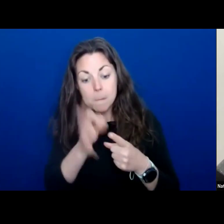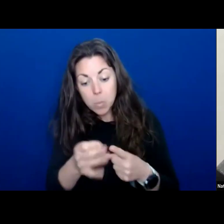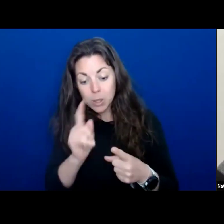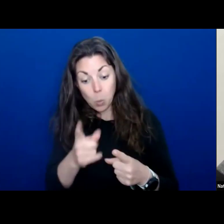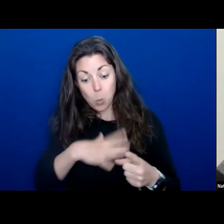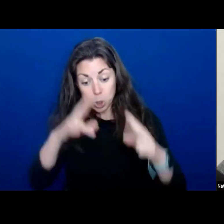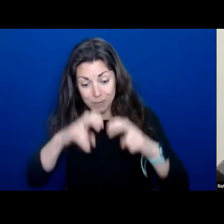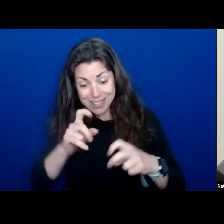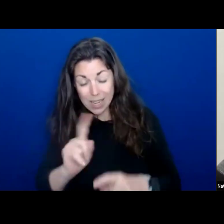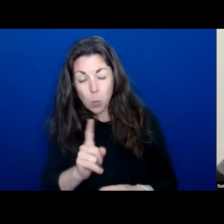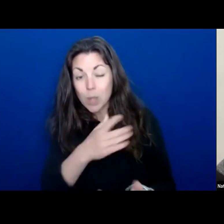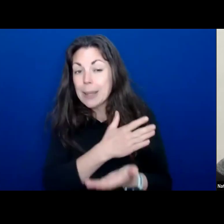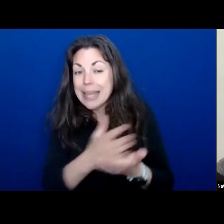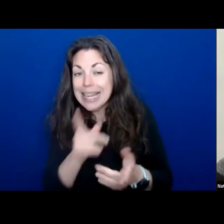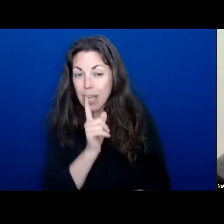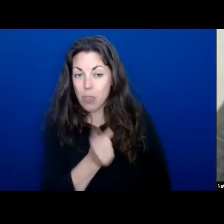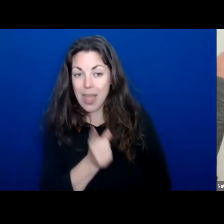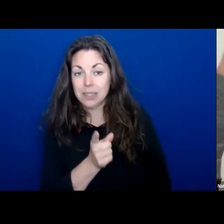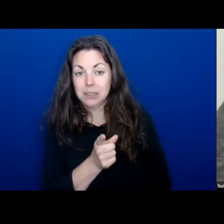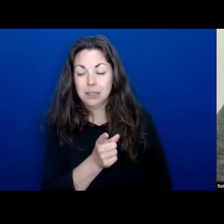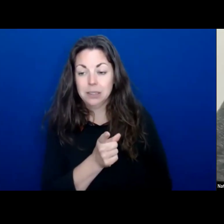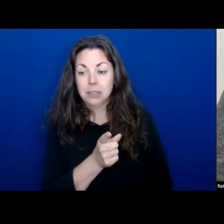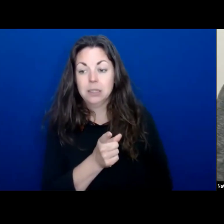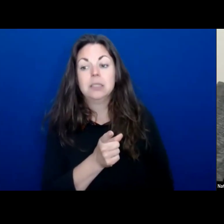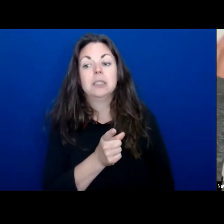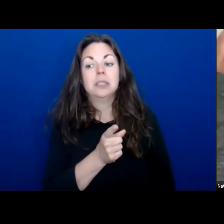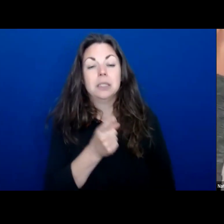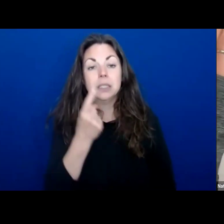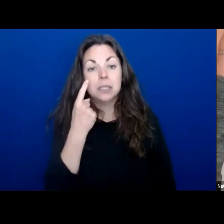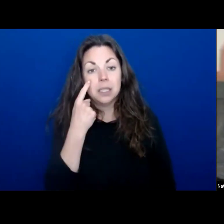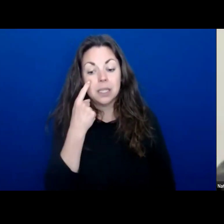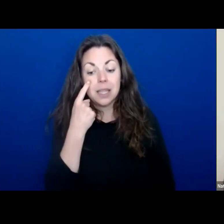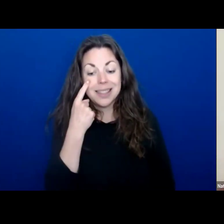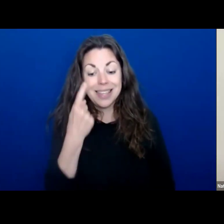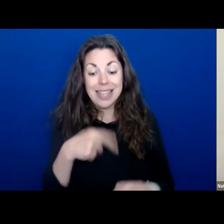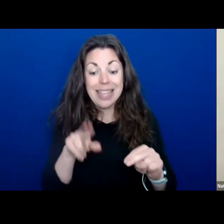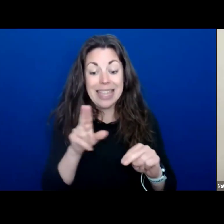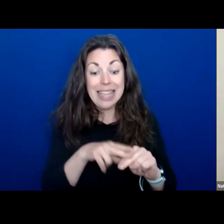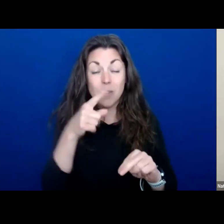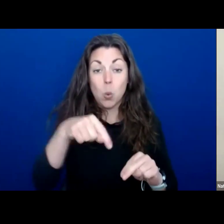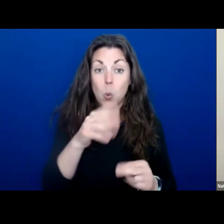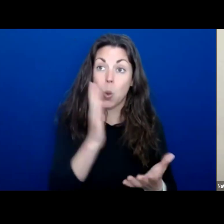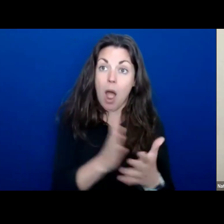And trying to approach it from the perspective of an impartial researcher. Even though you can't fully be